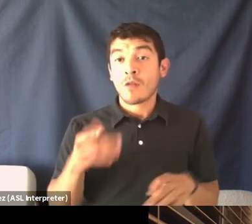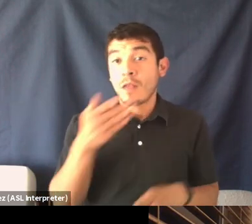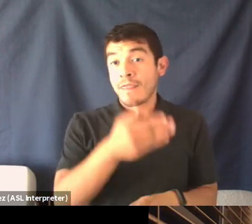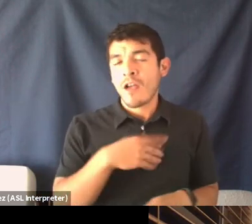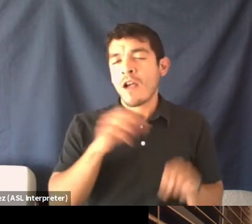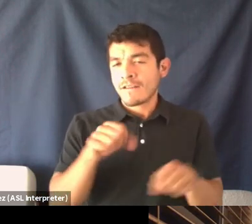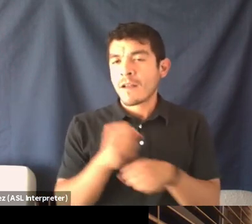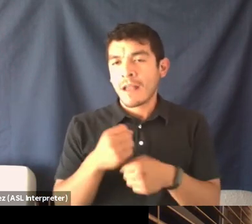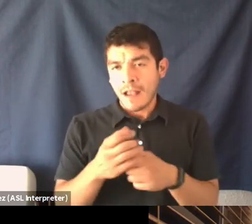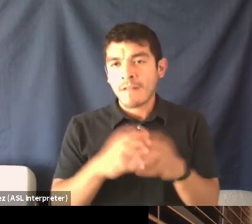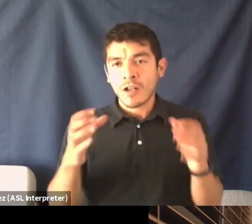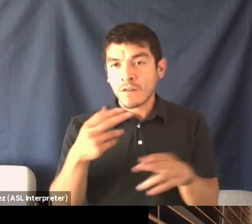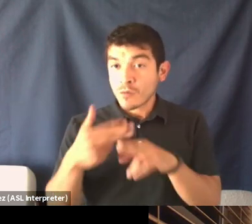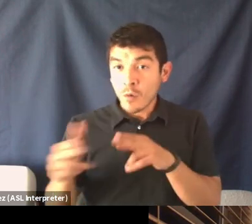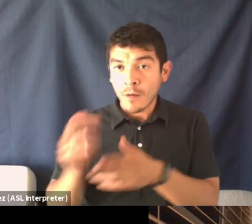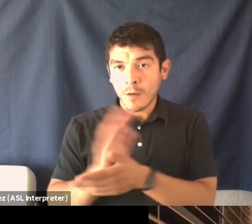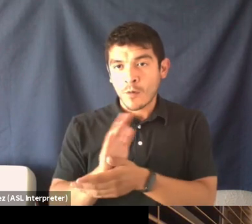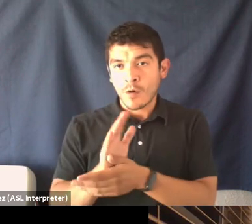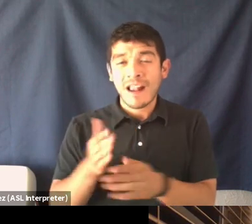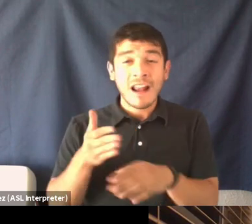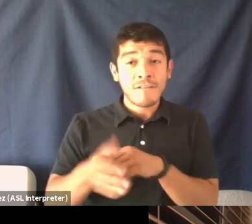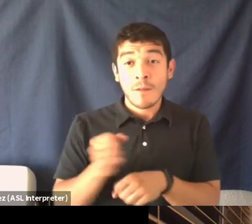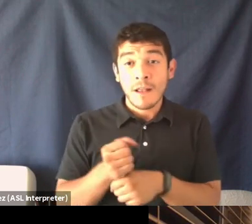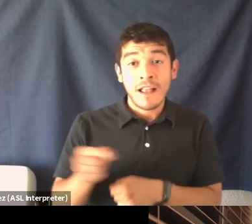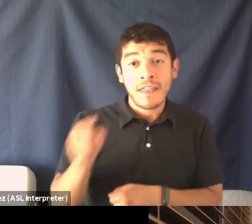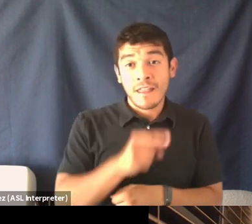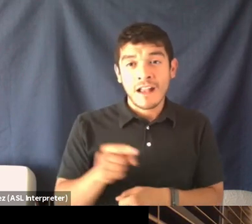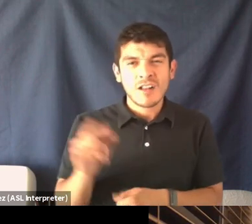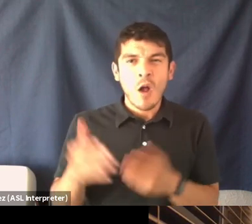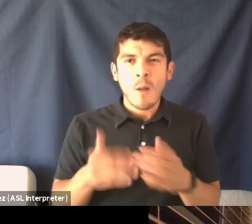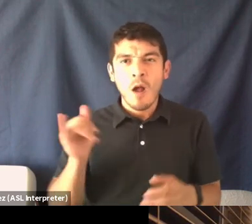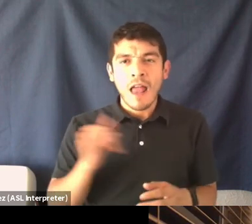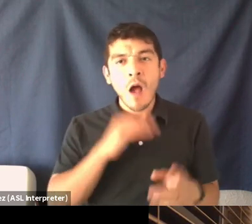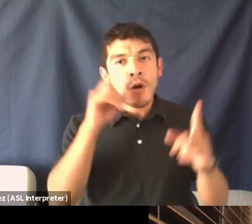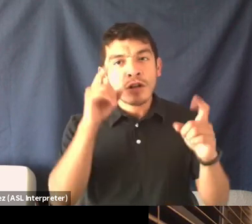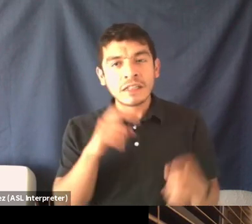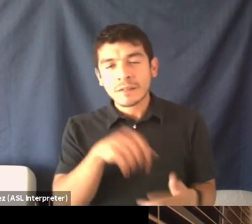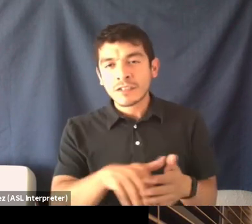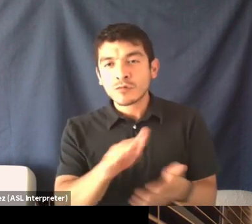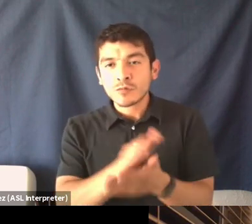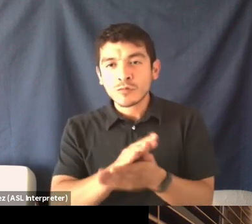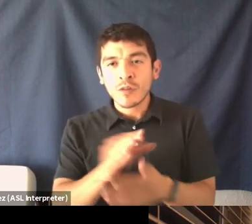And after making them, it was almost like I would be testing them in school and I'd get butchered in my critiques